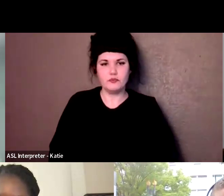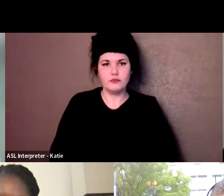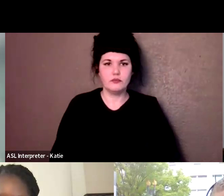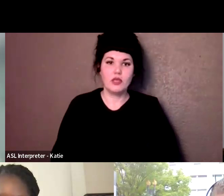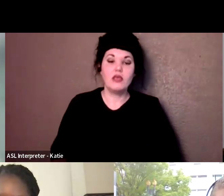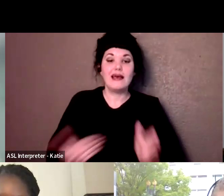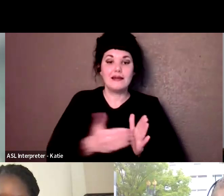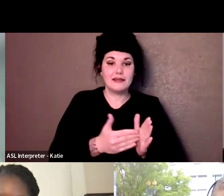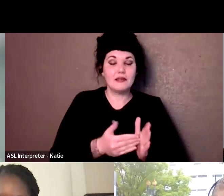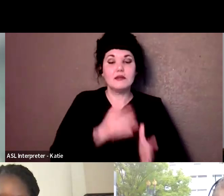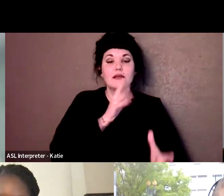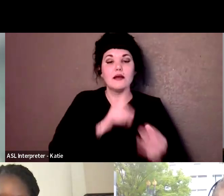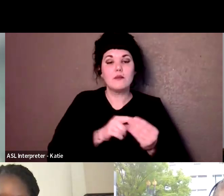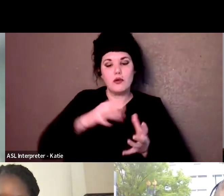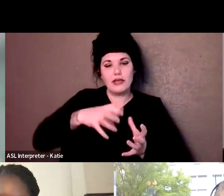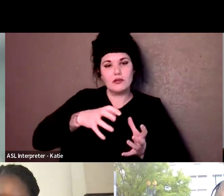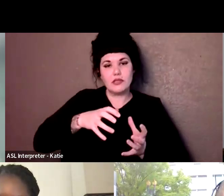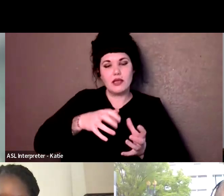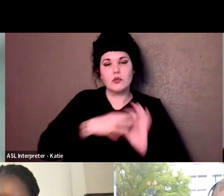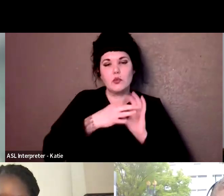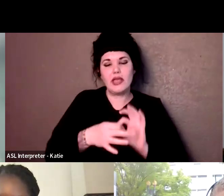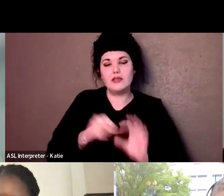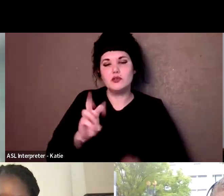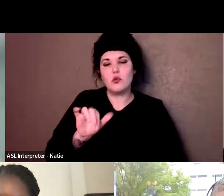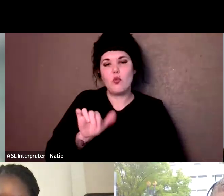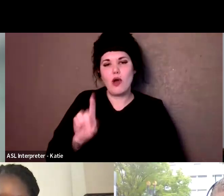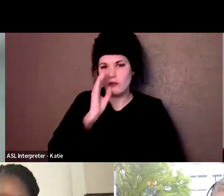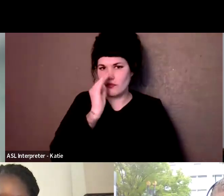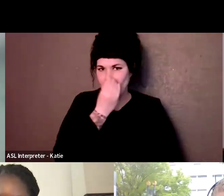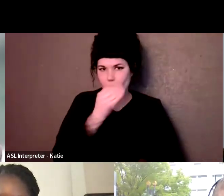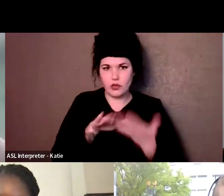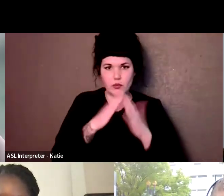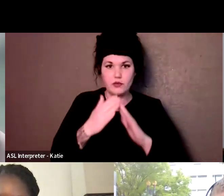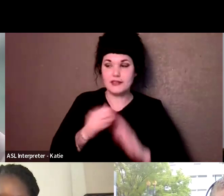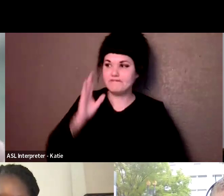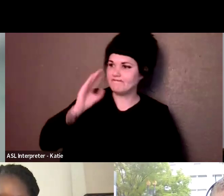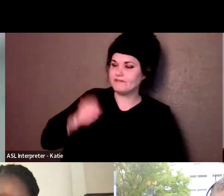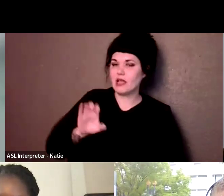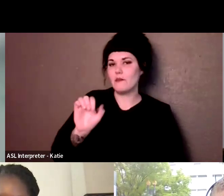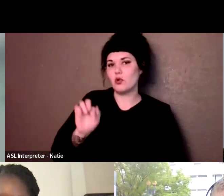with the Wildflower Community. EARL: Hi, I'm Earl. I am a African-American man with short, brown